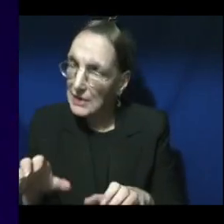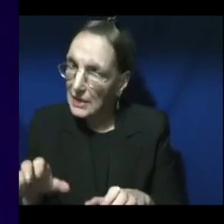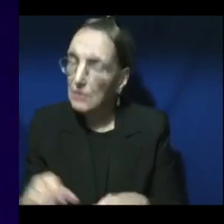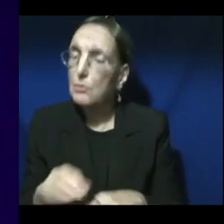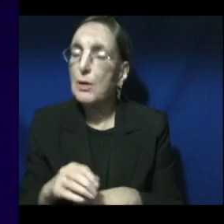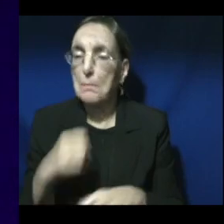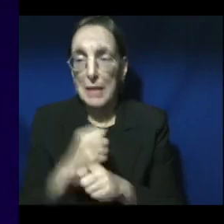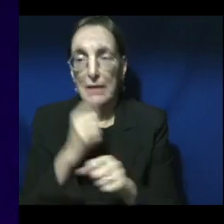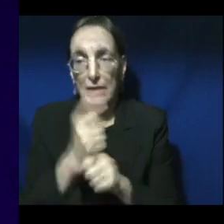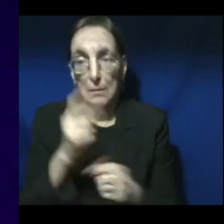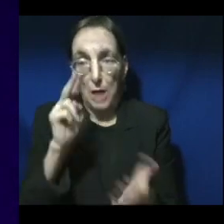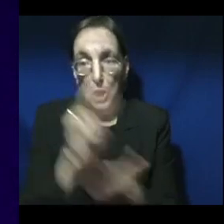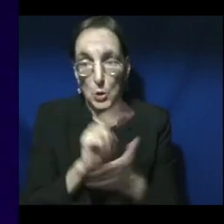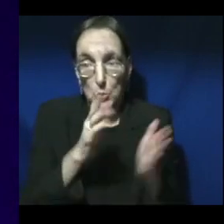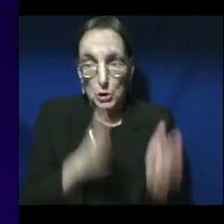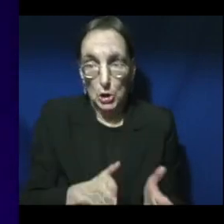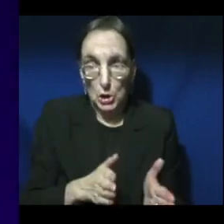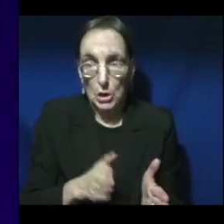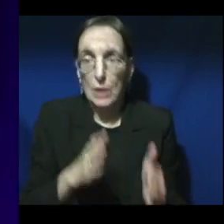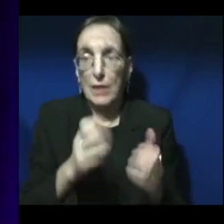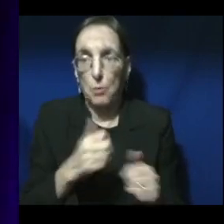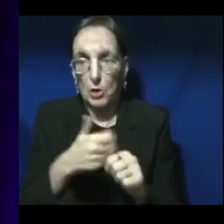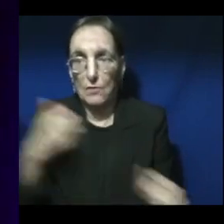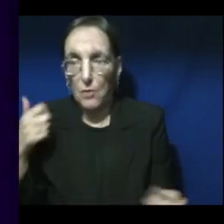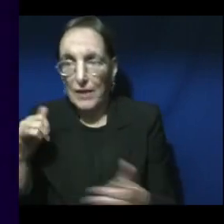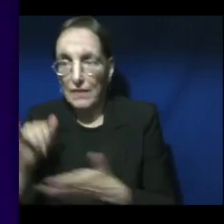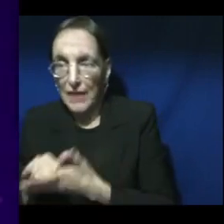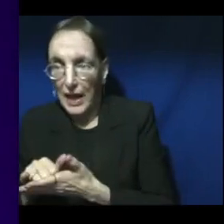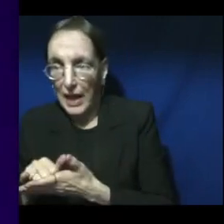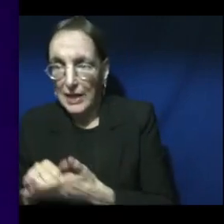hey, cheating is bad, but if cheating on a test would make you a cheater, well now you’re much